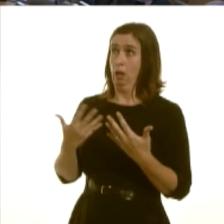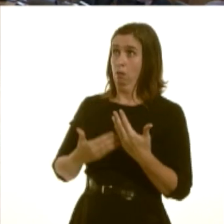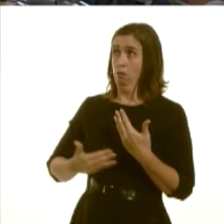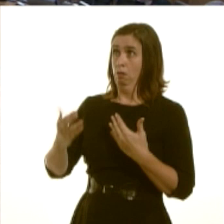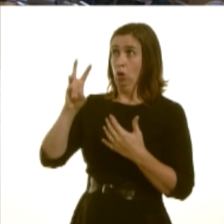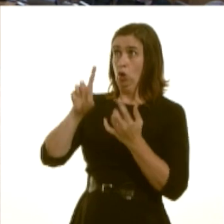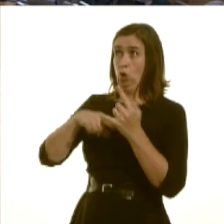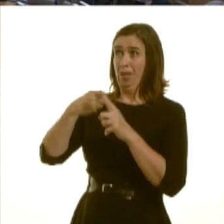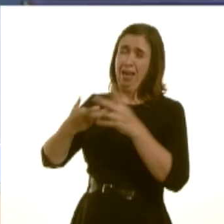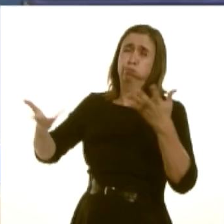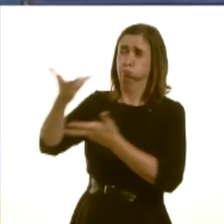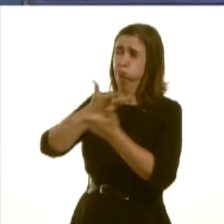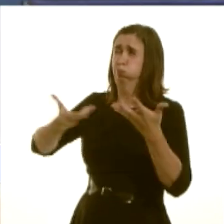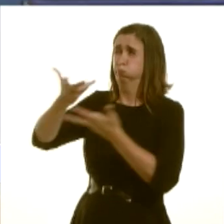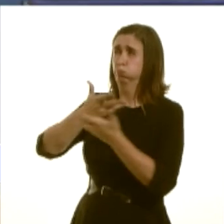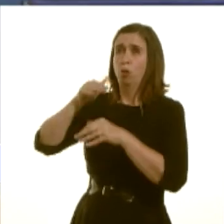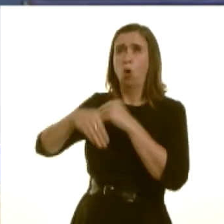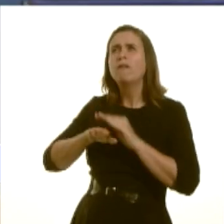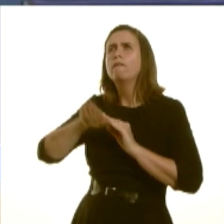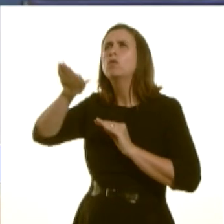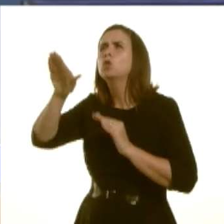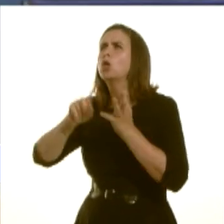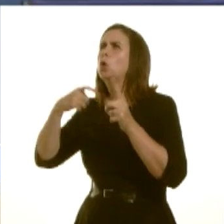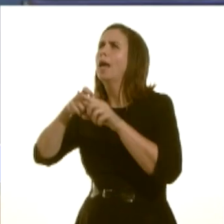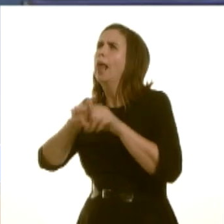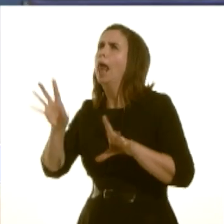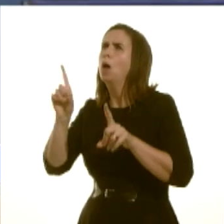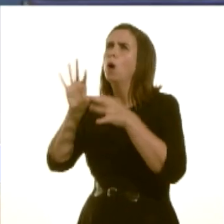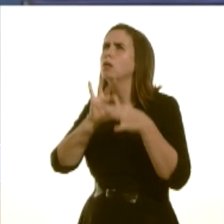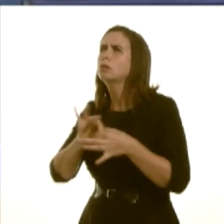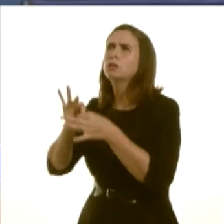the future, would you not agree with me that it is essential that Wales’s voice is heard